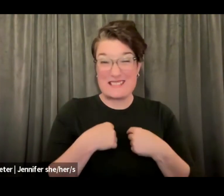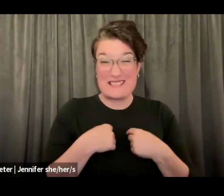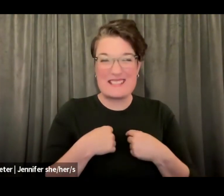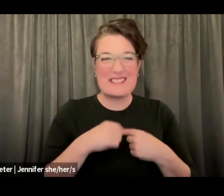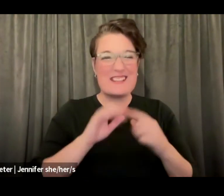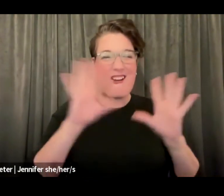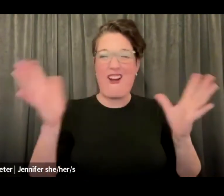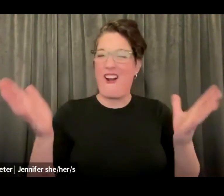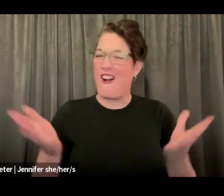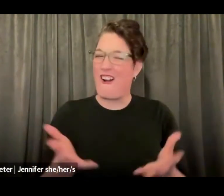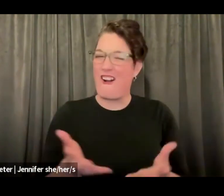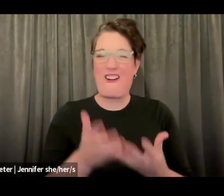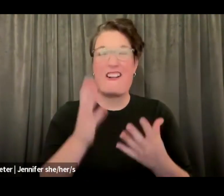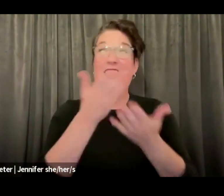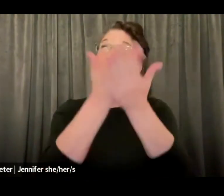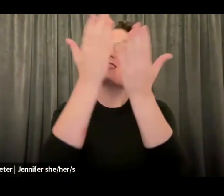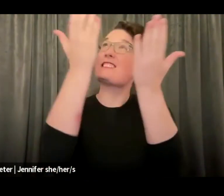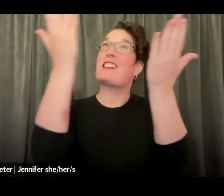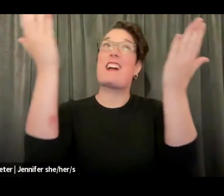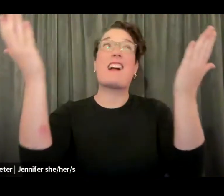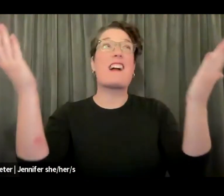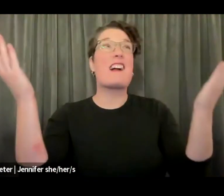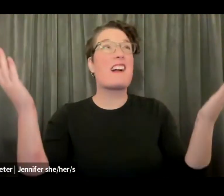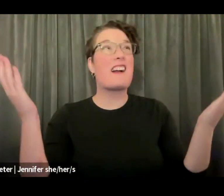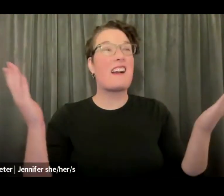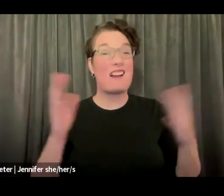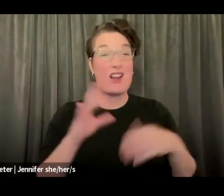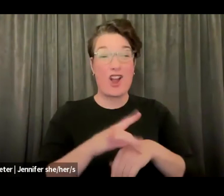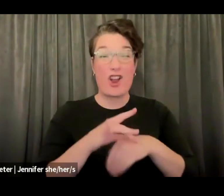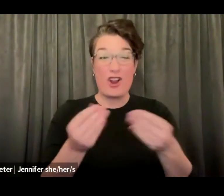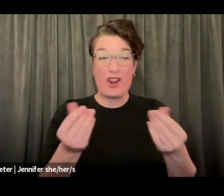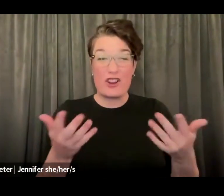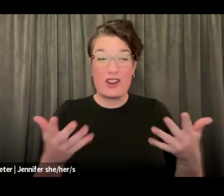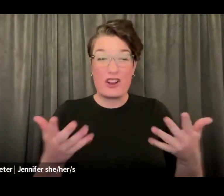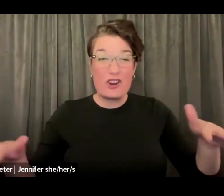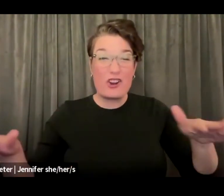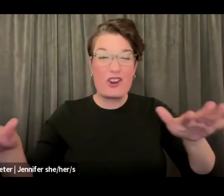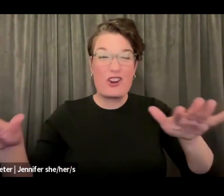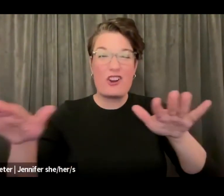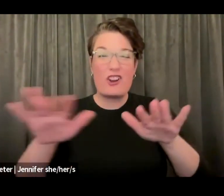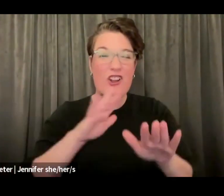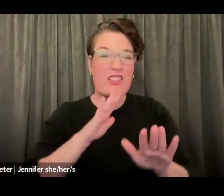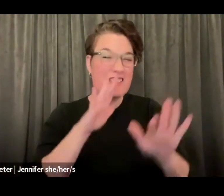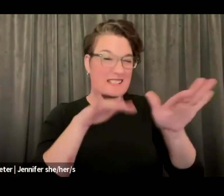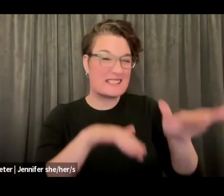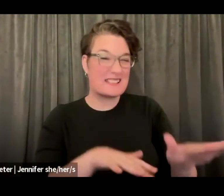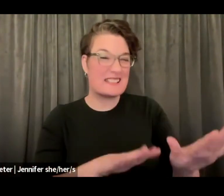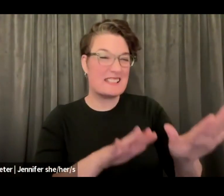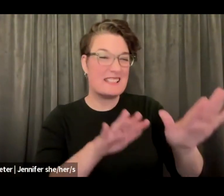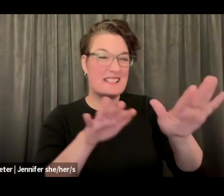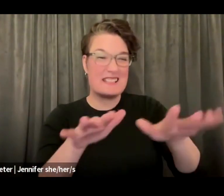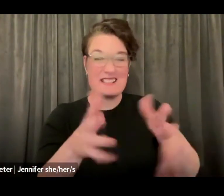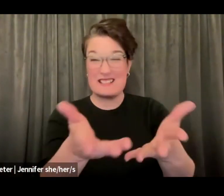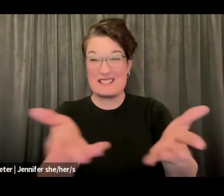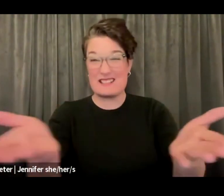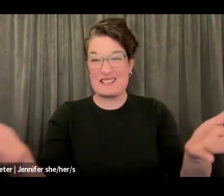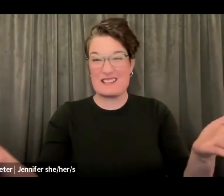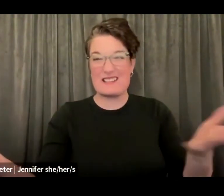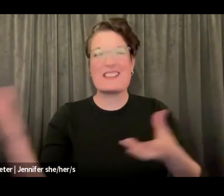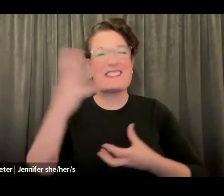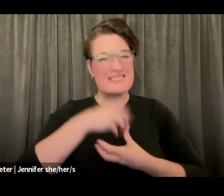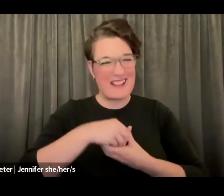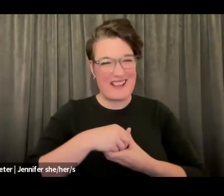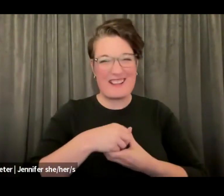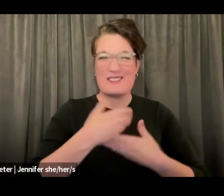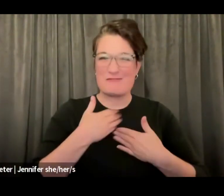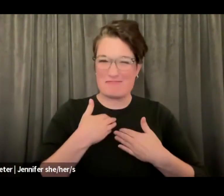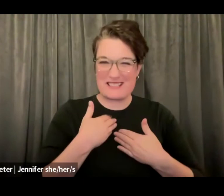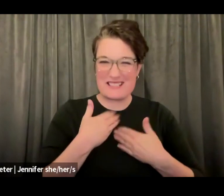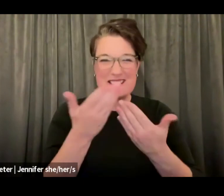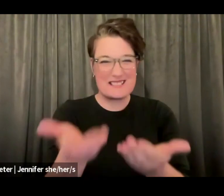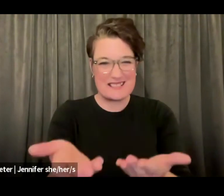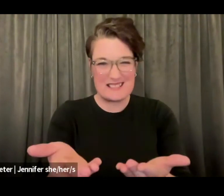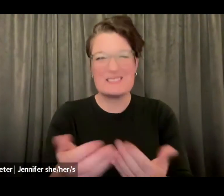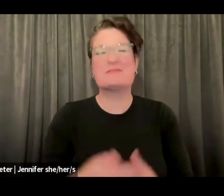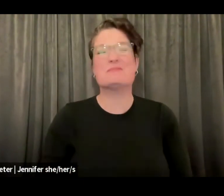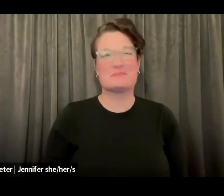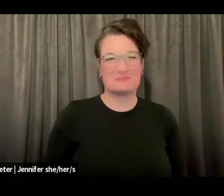me, all of the sky, all of the sea, all of the earth inside you and me.